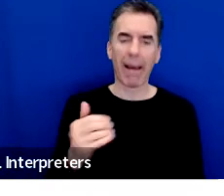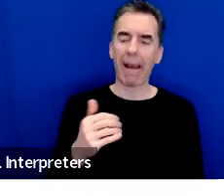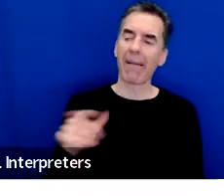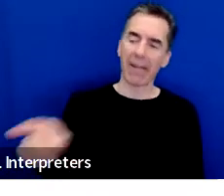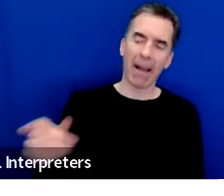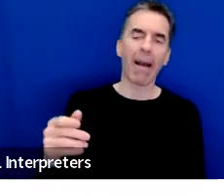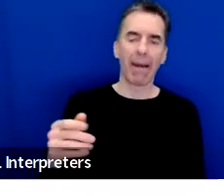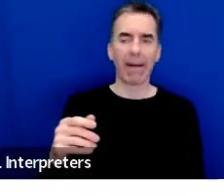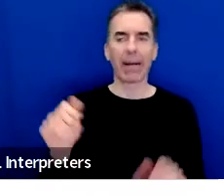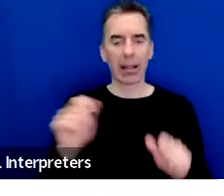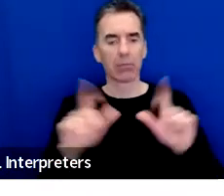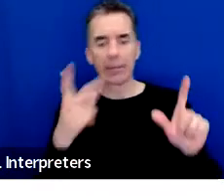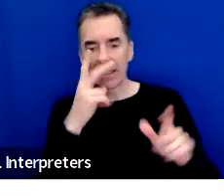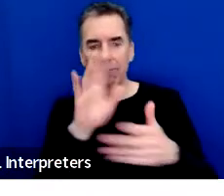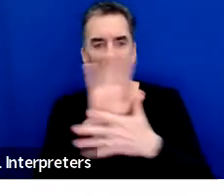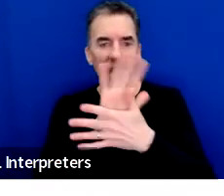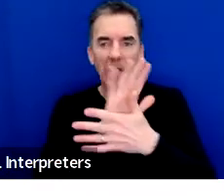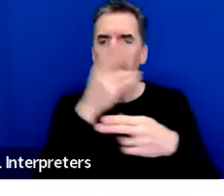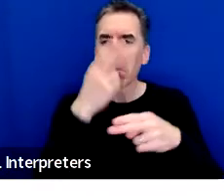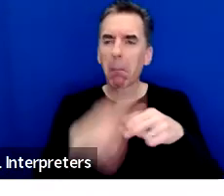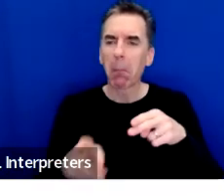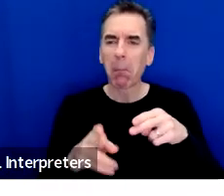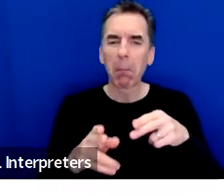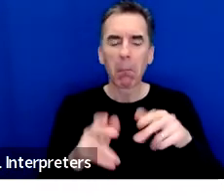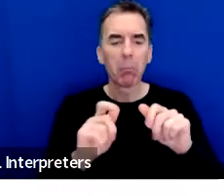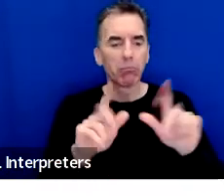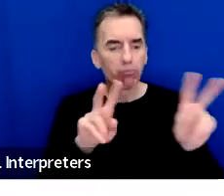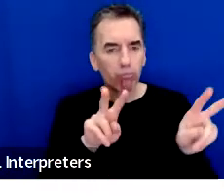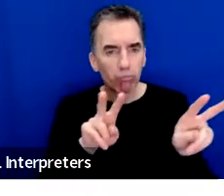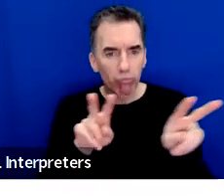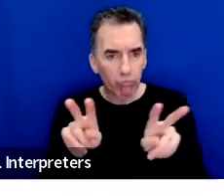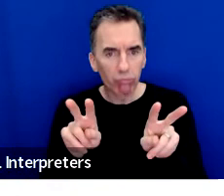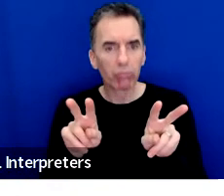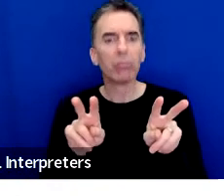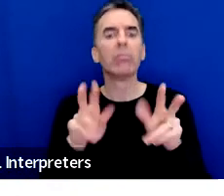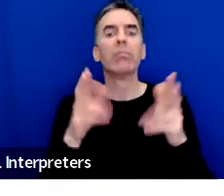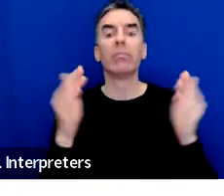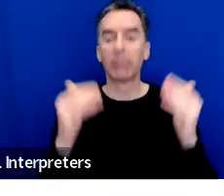just to start off with, and then I tell them what to do and I